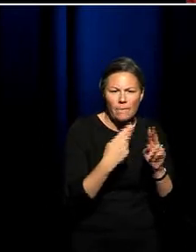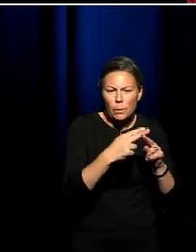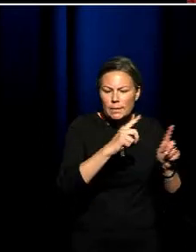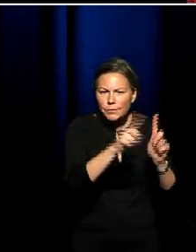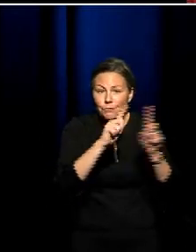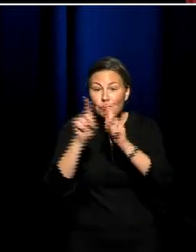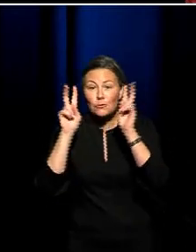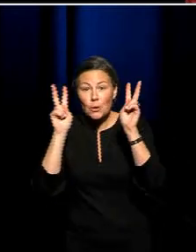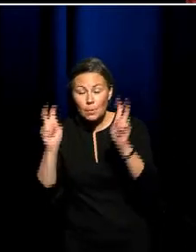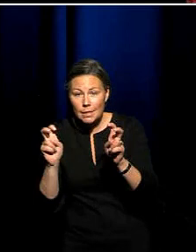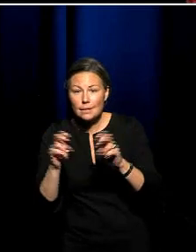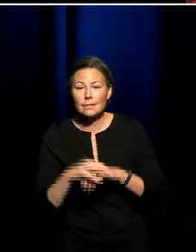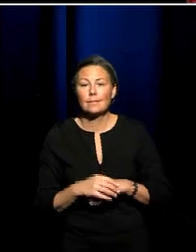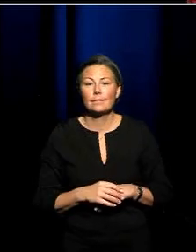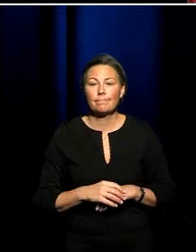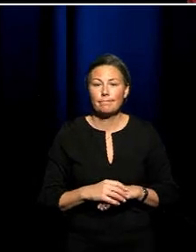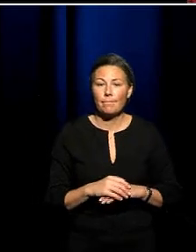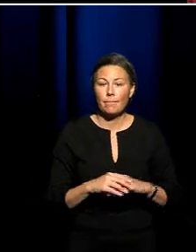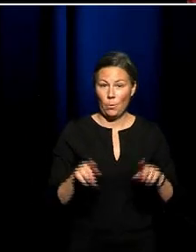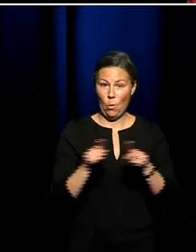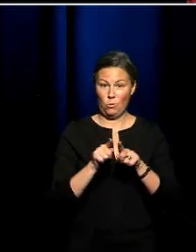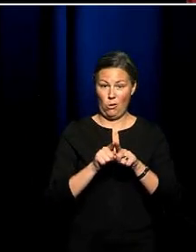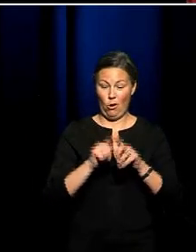The Royal Commission has also reached a number of other milestones which Senior